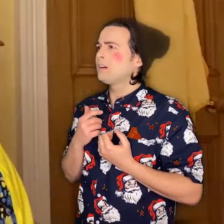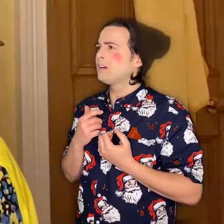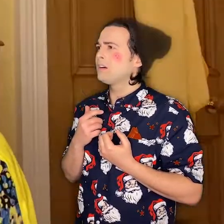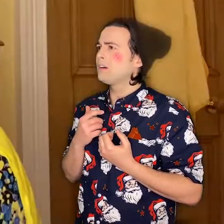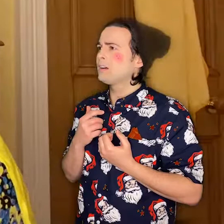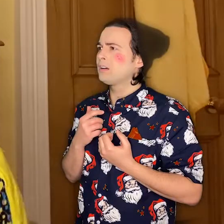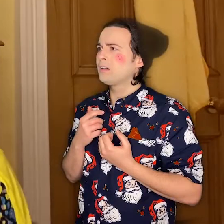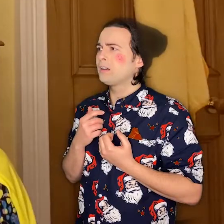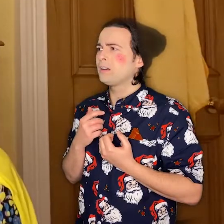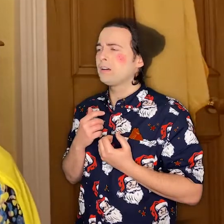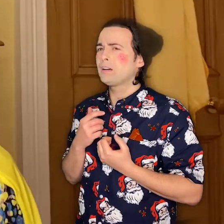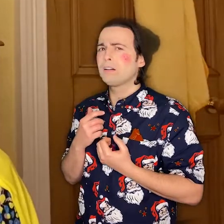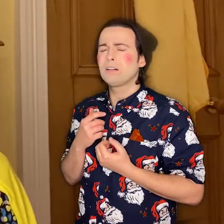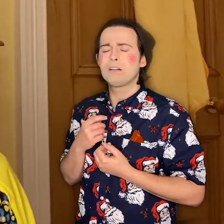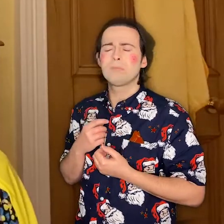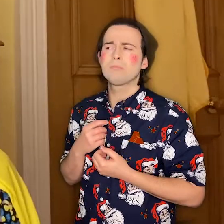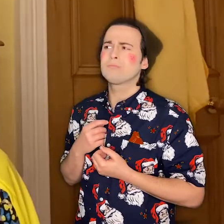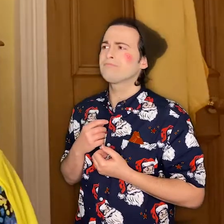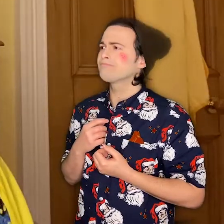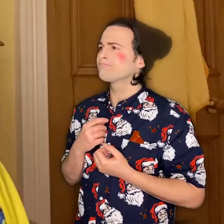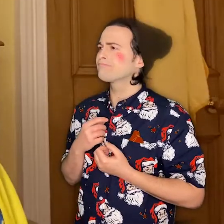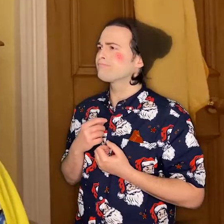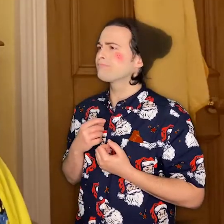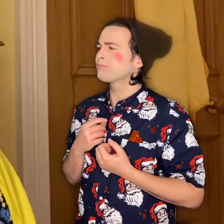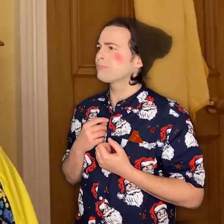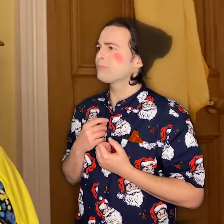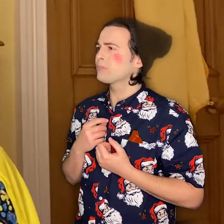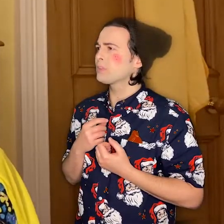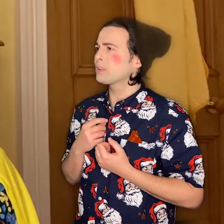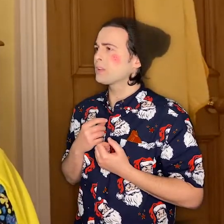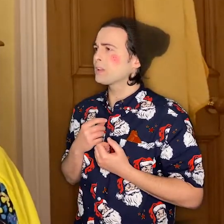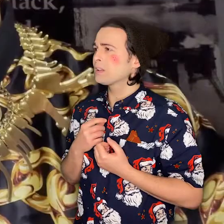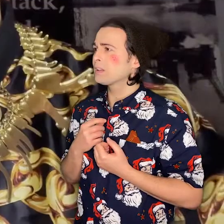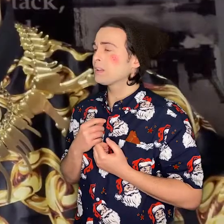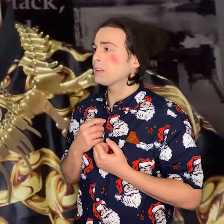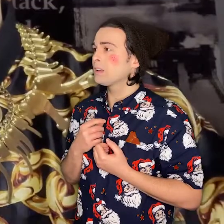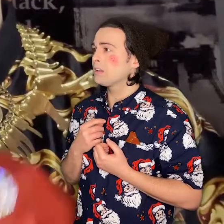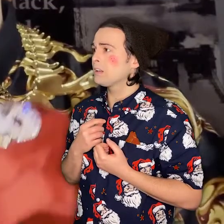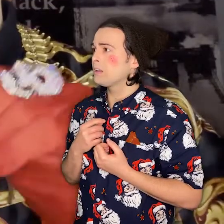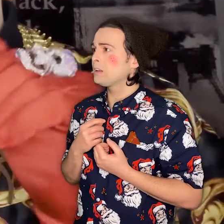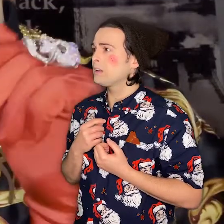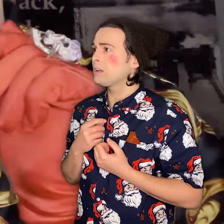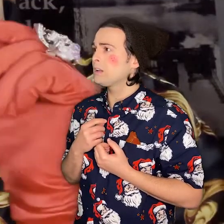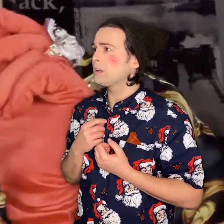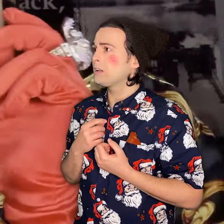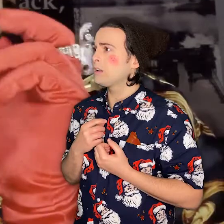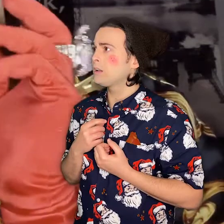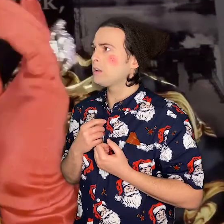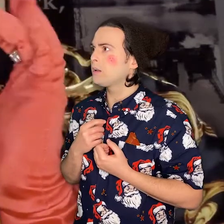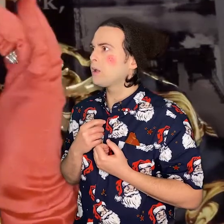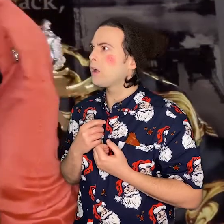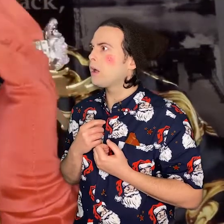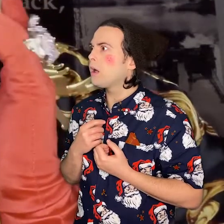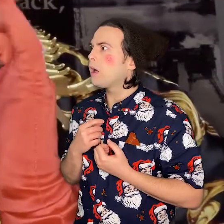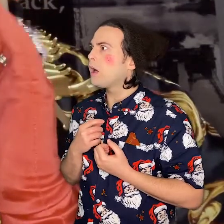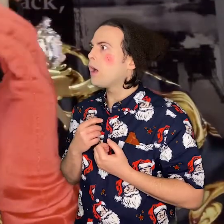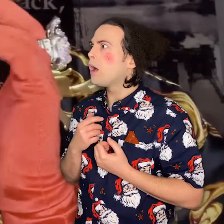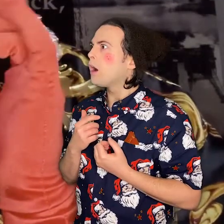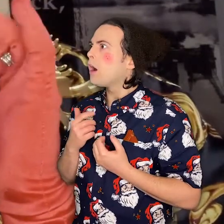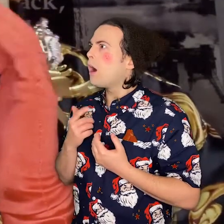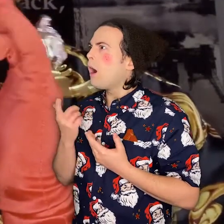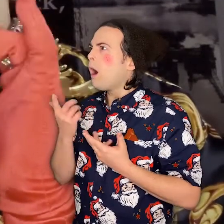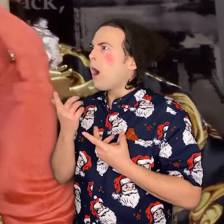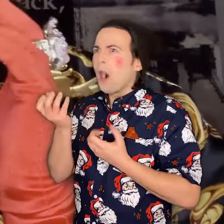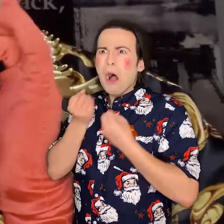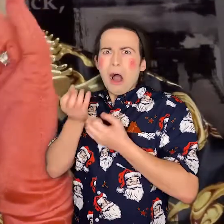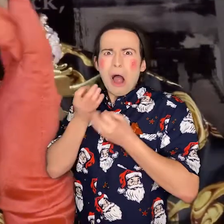Wind - And you'll get to see absolutely everybody because we are doing a zoom call with everyone in Pantoland on Christmas day.